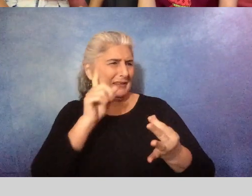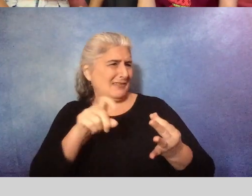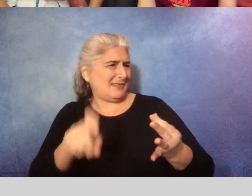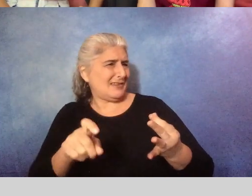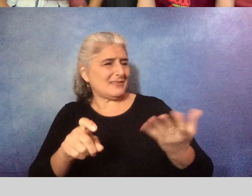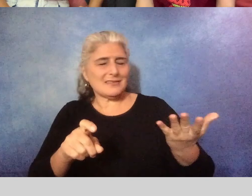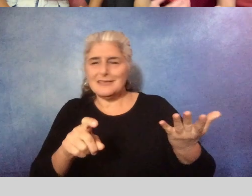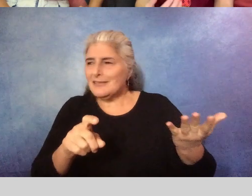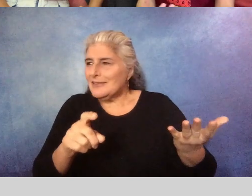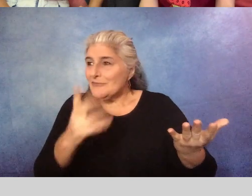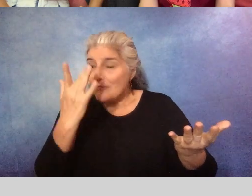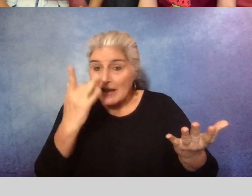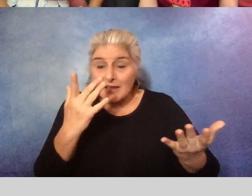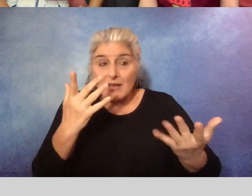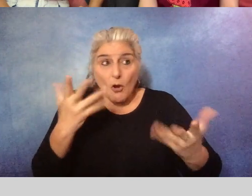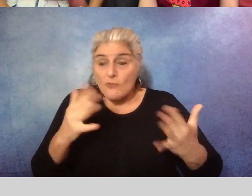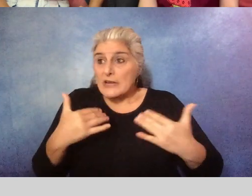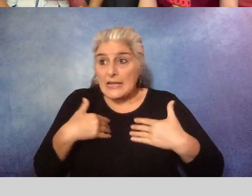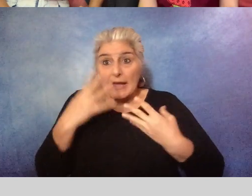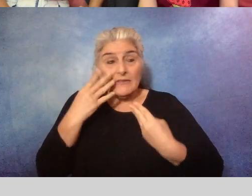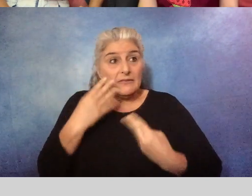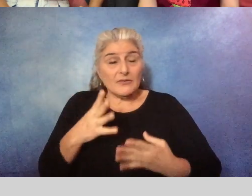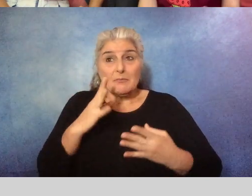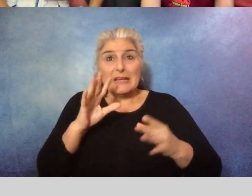since we already had these information everywhere